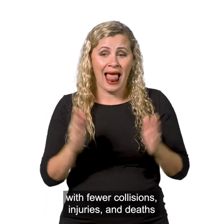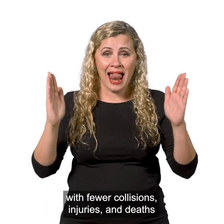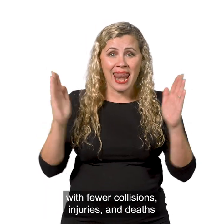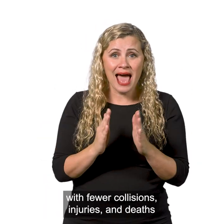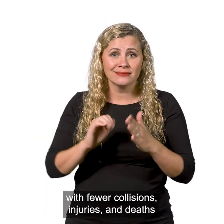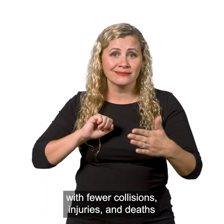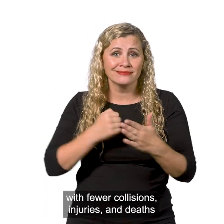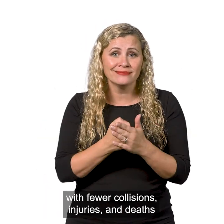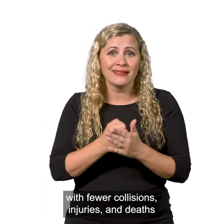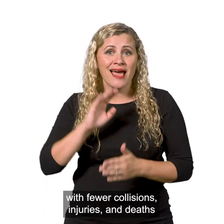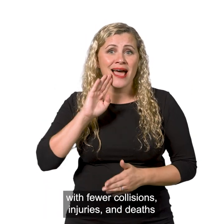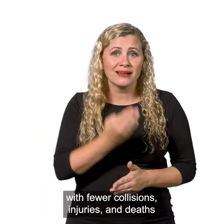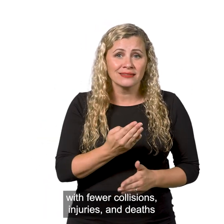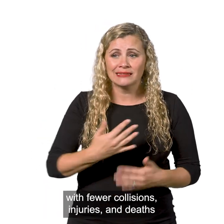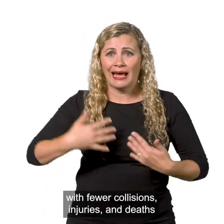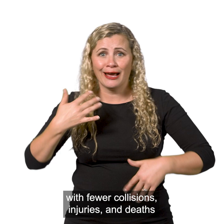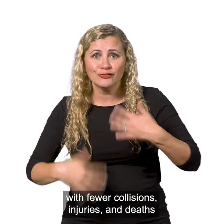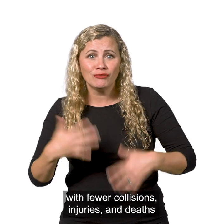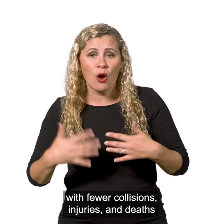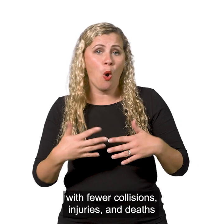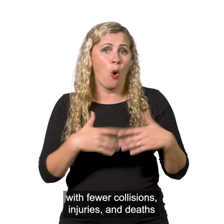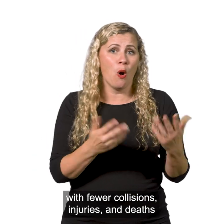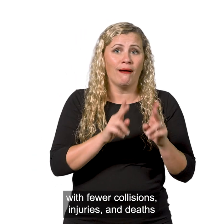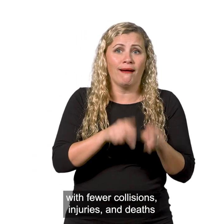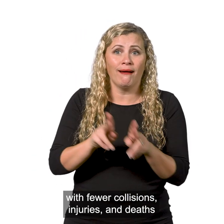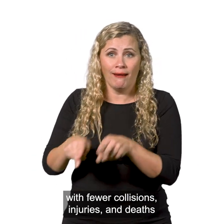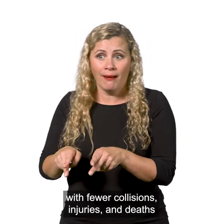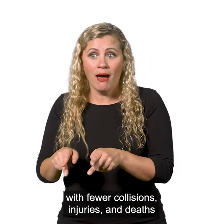with fewer collisions, injuries, and deaths